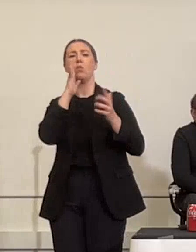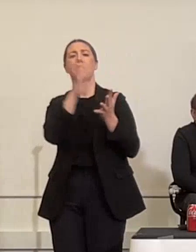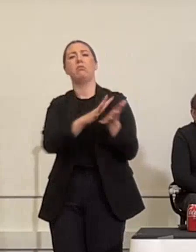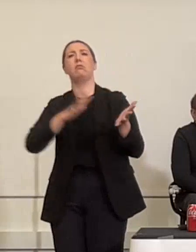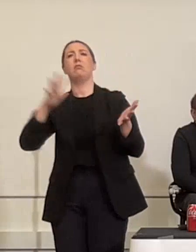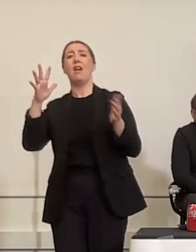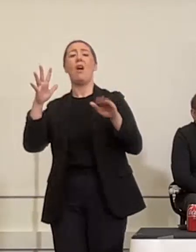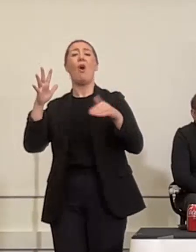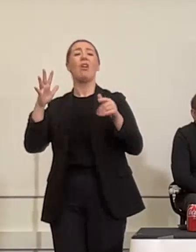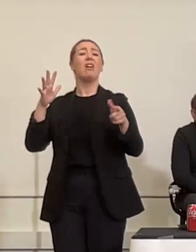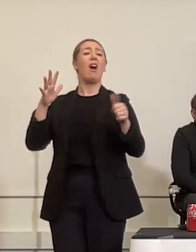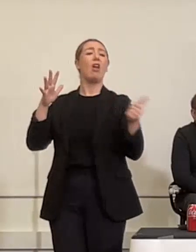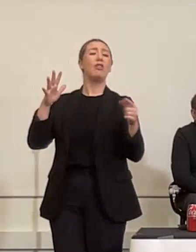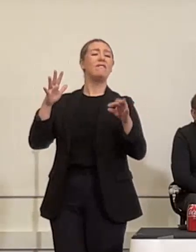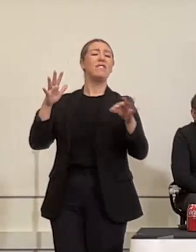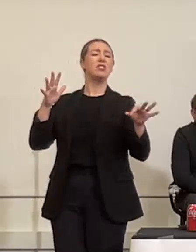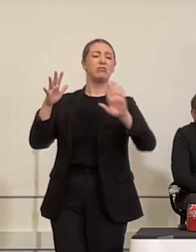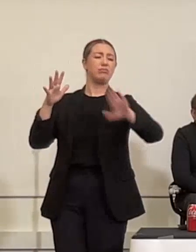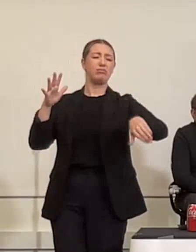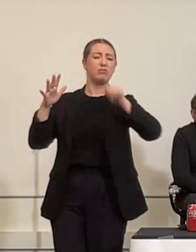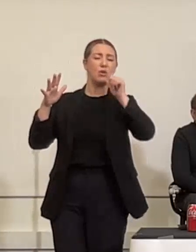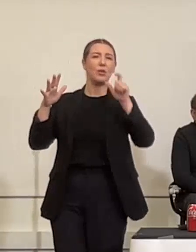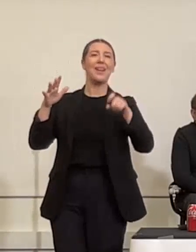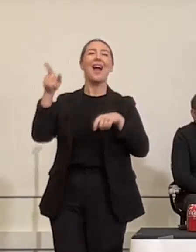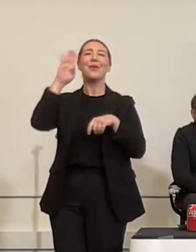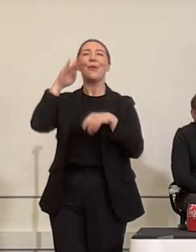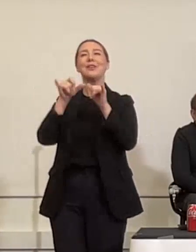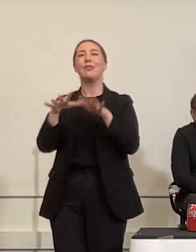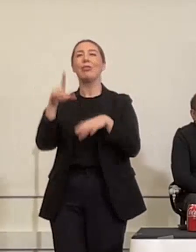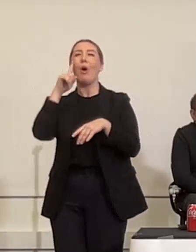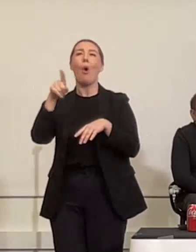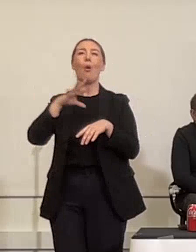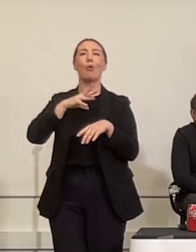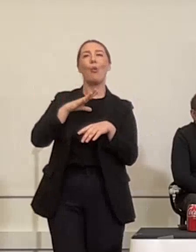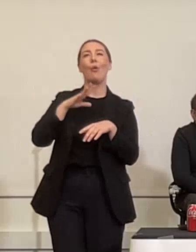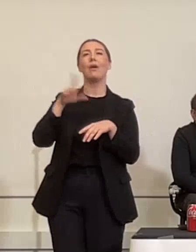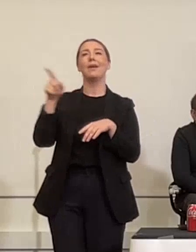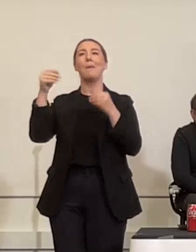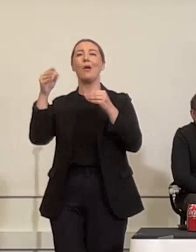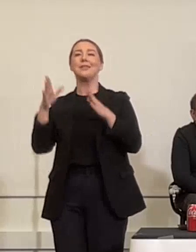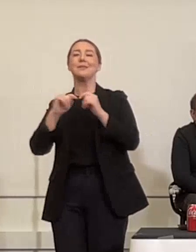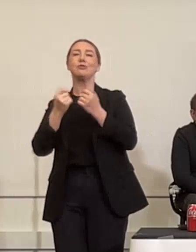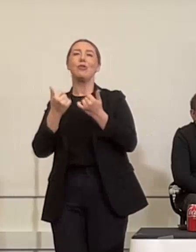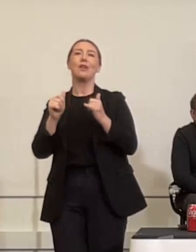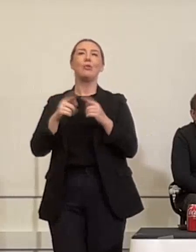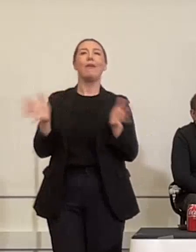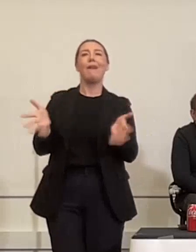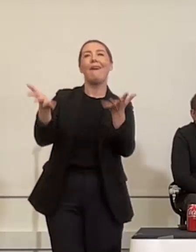the programmers thought were really cool to throw in. And the marketing team is trying to drive a new sales by adding